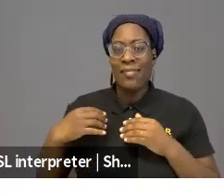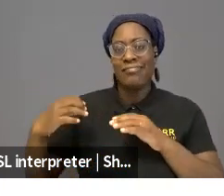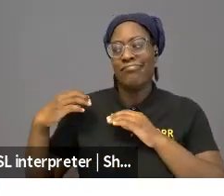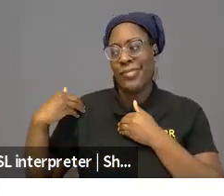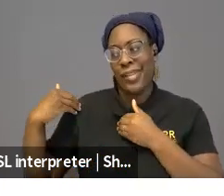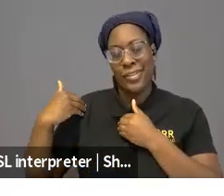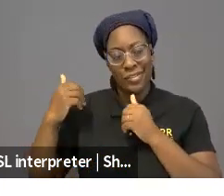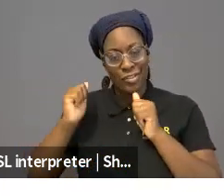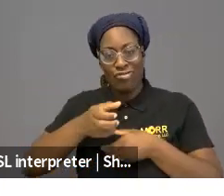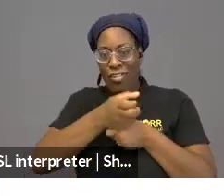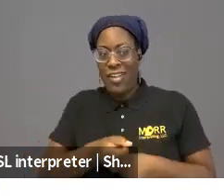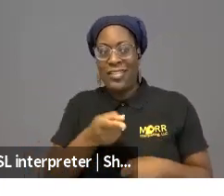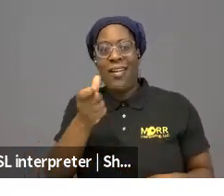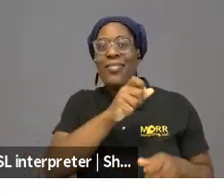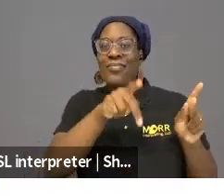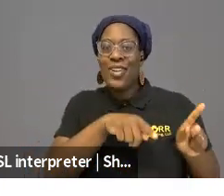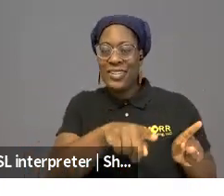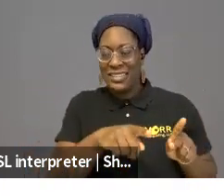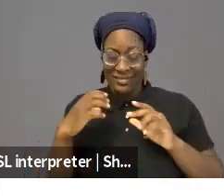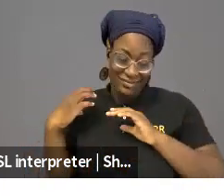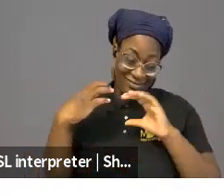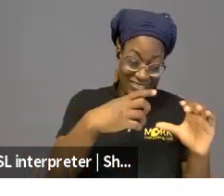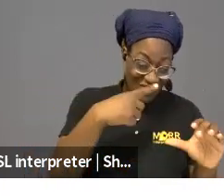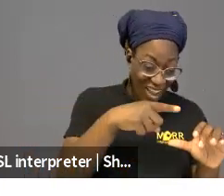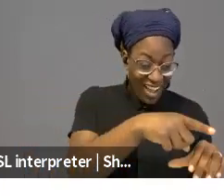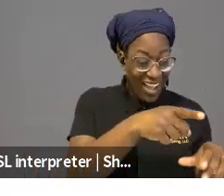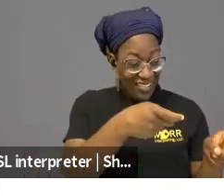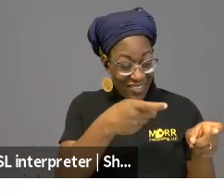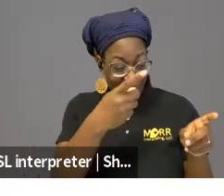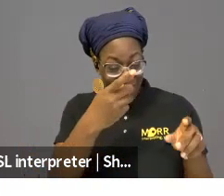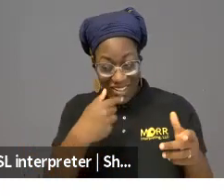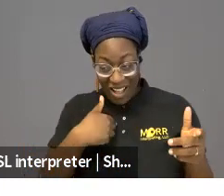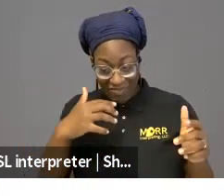and take the time to relax. In fact, I believe that I told my supervisor that if I was going